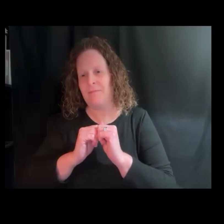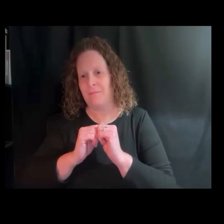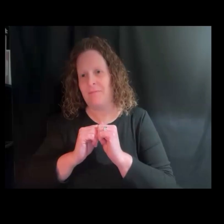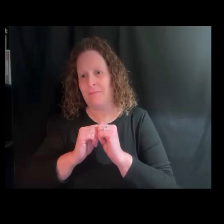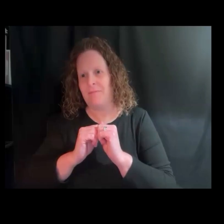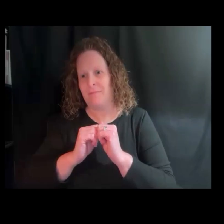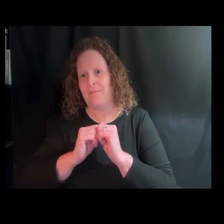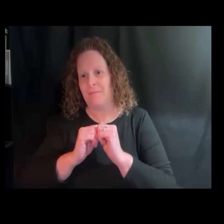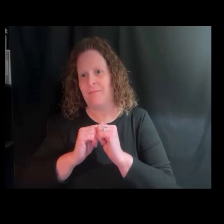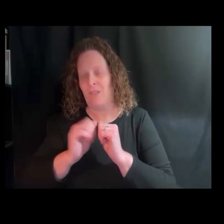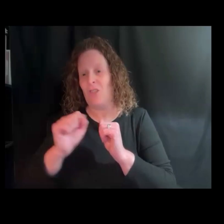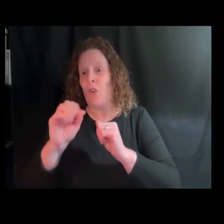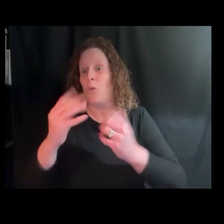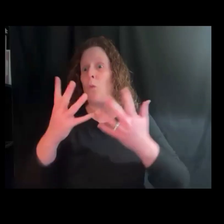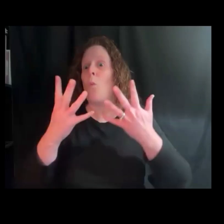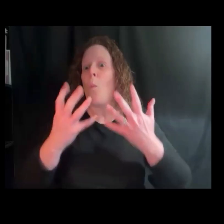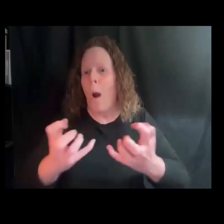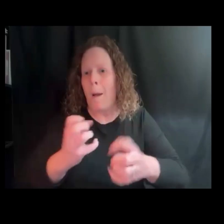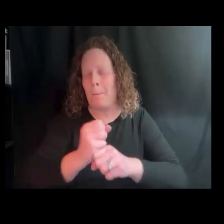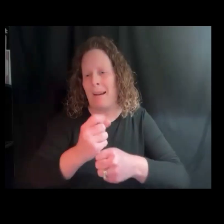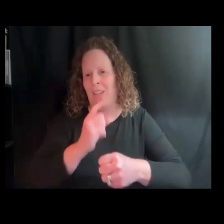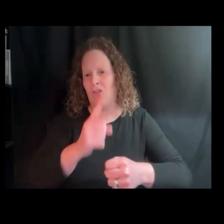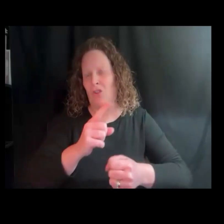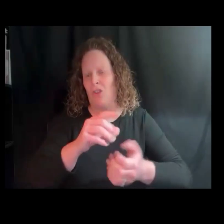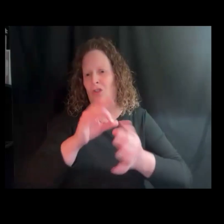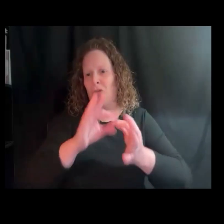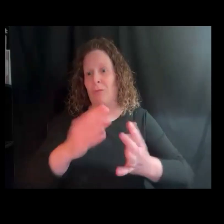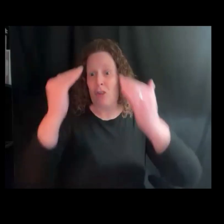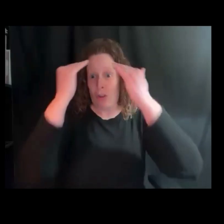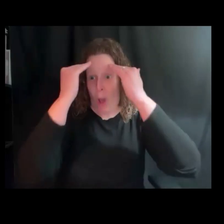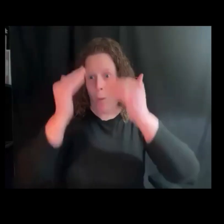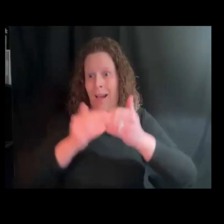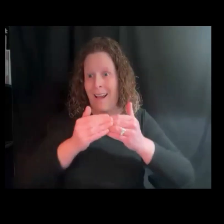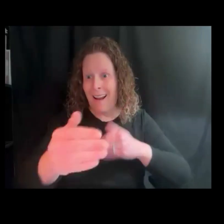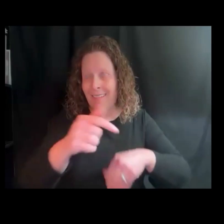inadvertently. So we really wanna make sure